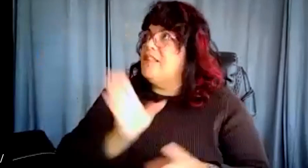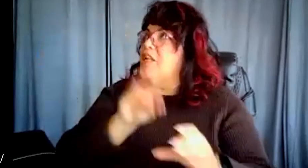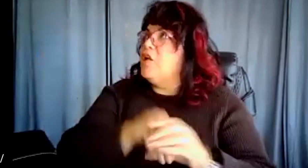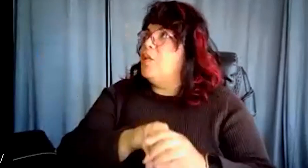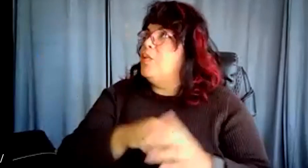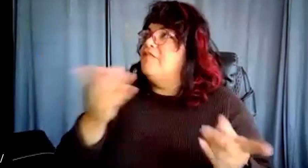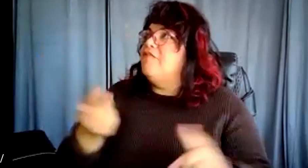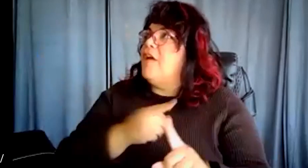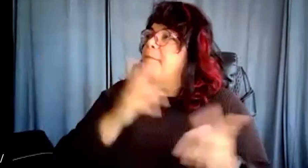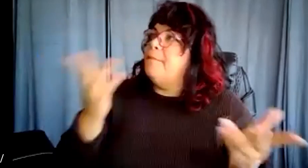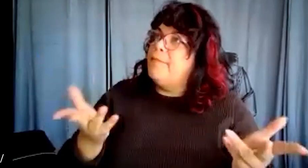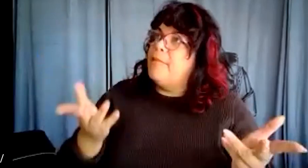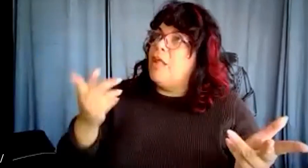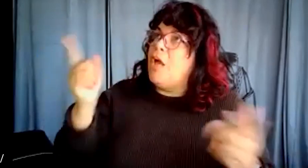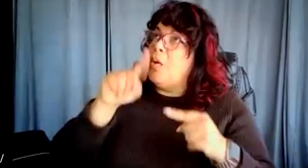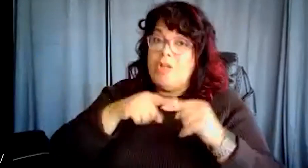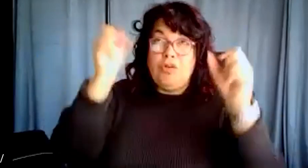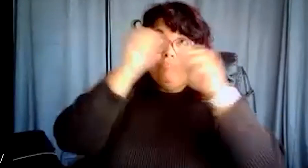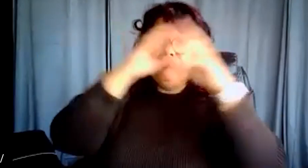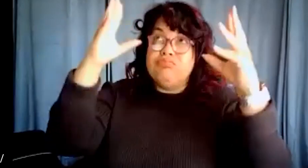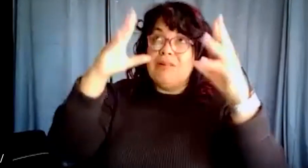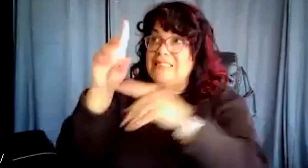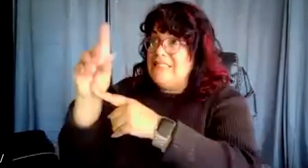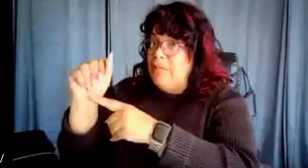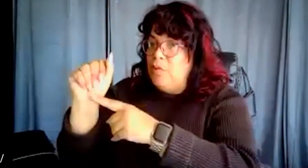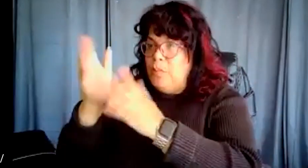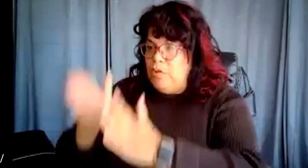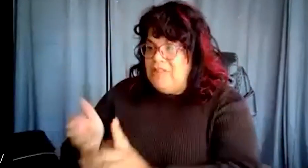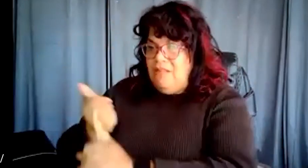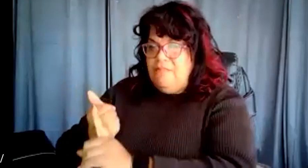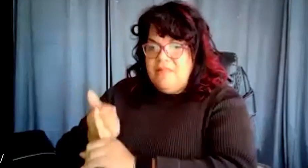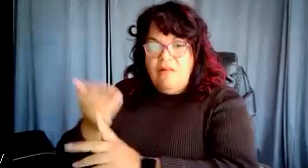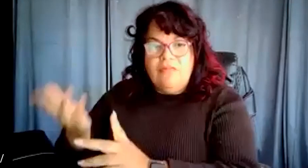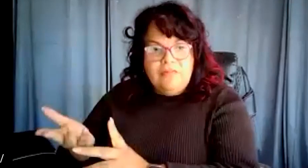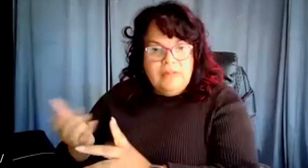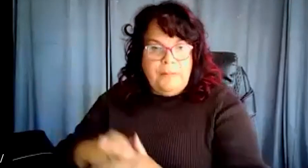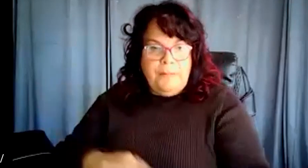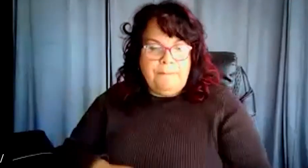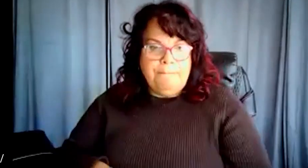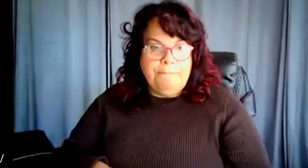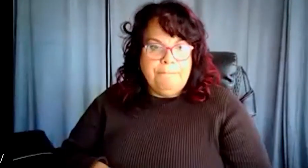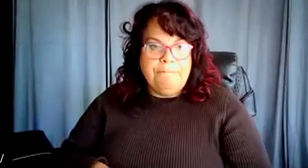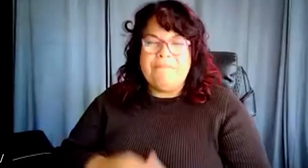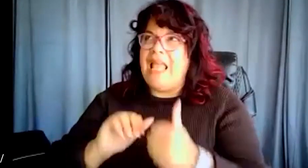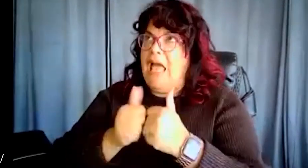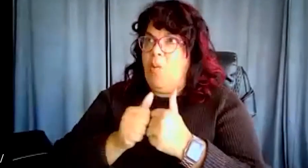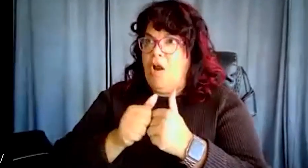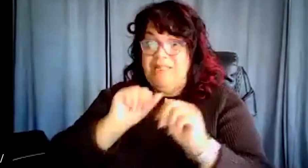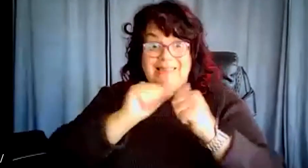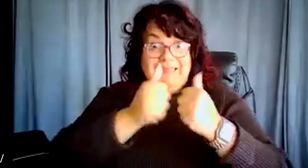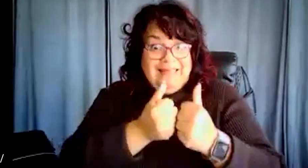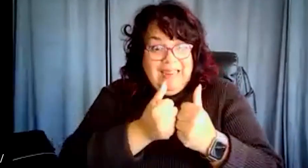When you envision a disabled person, I think that the way our society is constructed, most